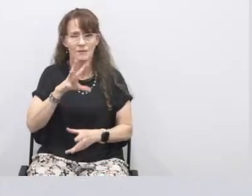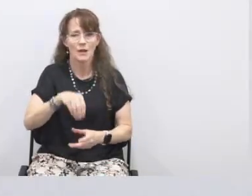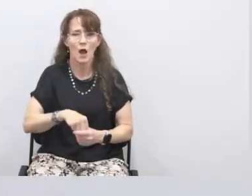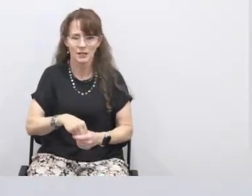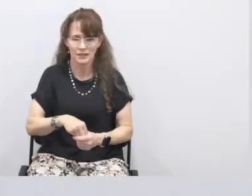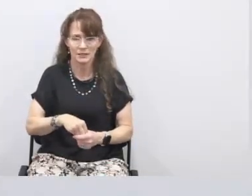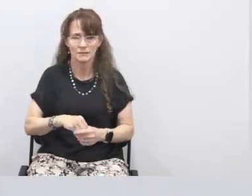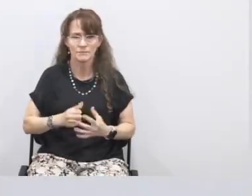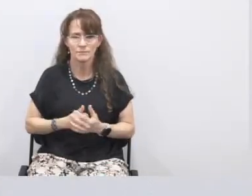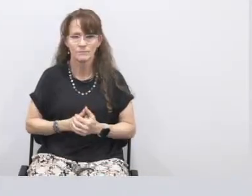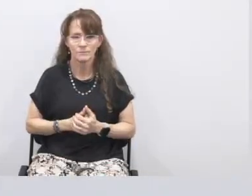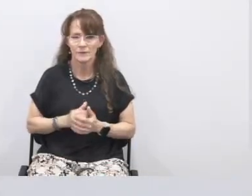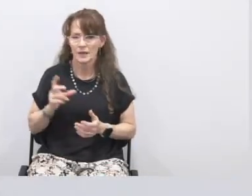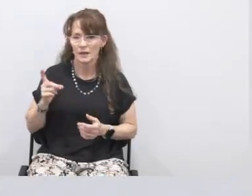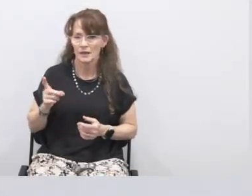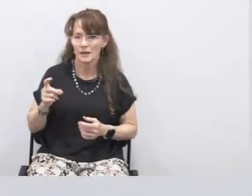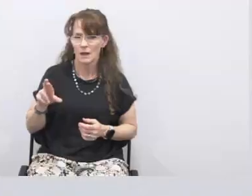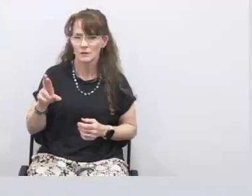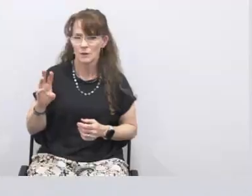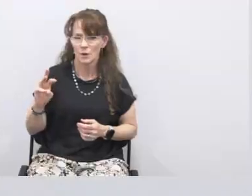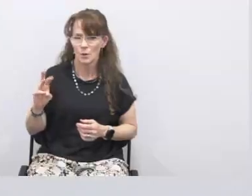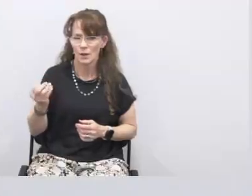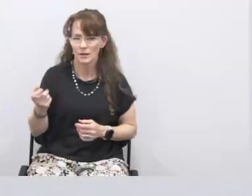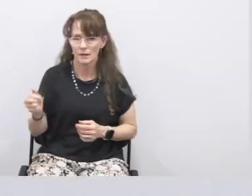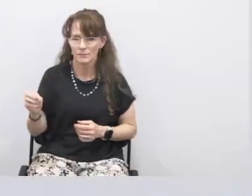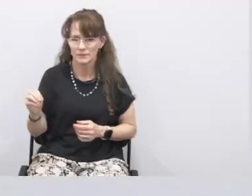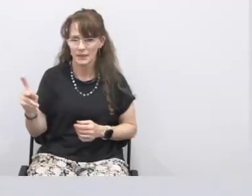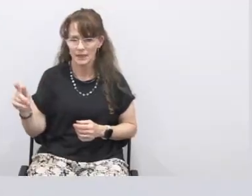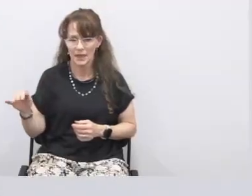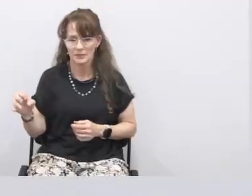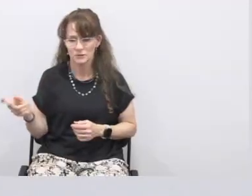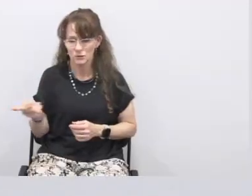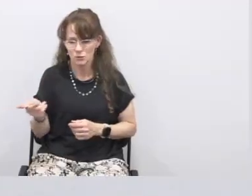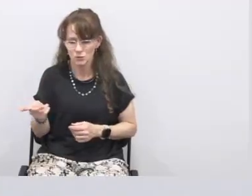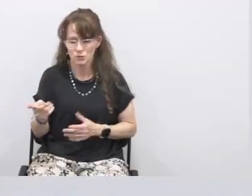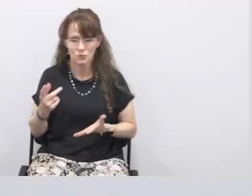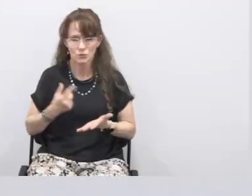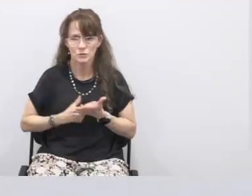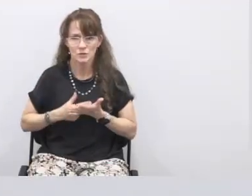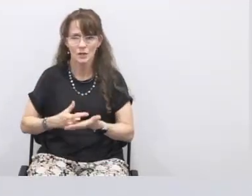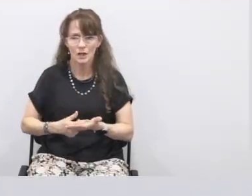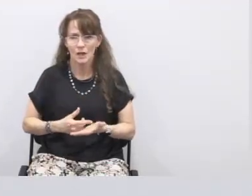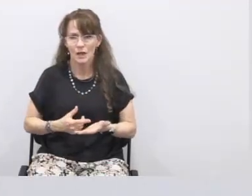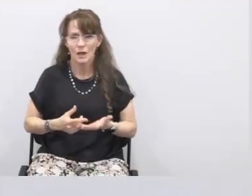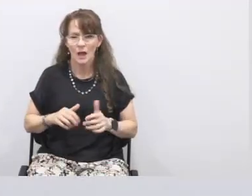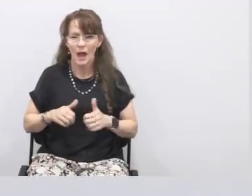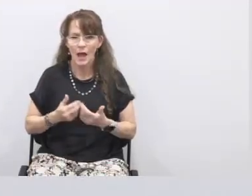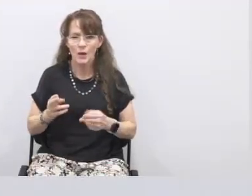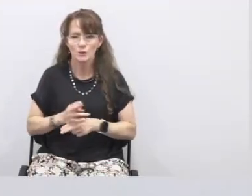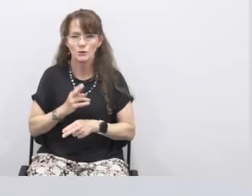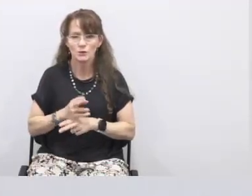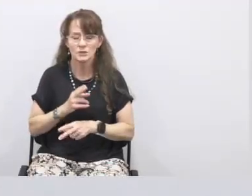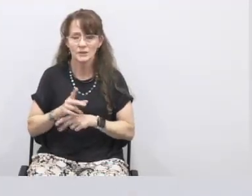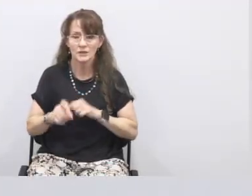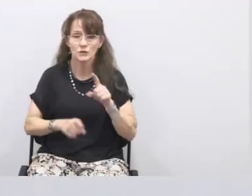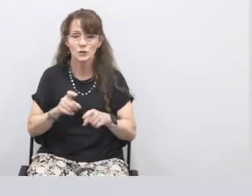So Dr. Williams, maybe you first and then Kate as well. Can you speak to how you're using that pulse survey data from an adult perspective? We're gonna hear from students